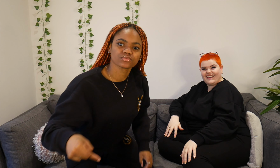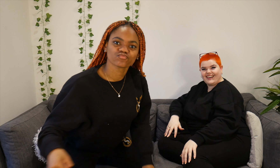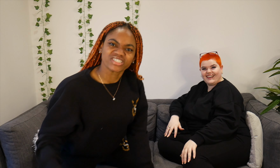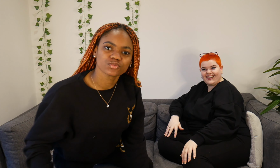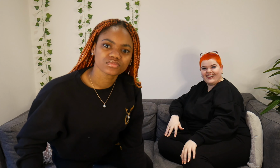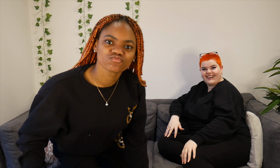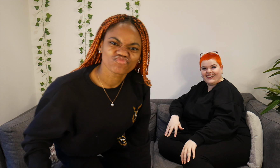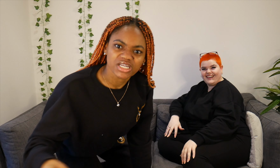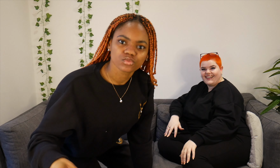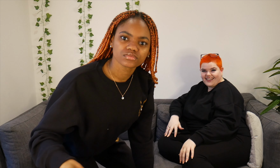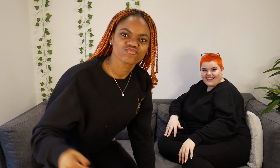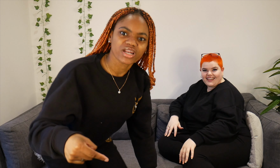*laughter and music*